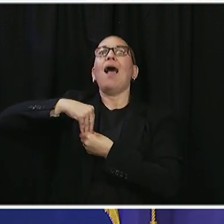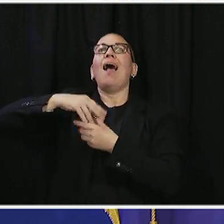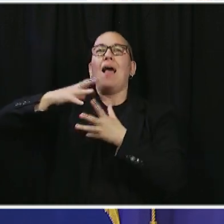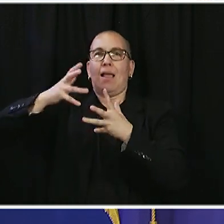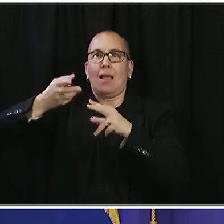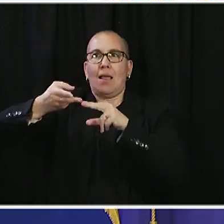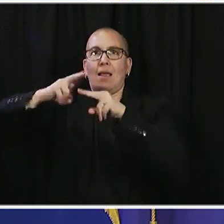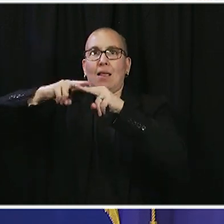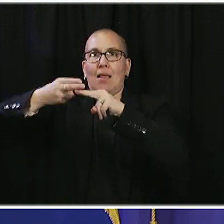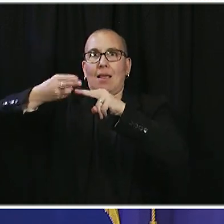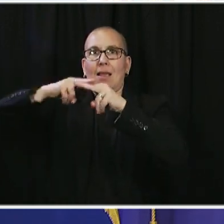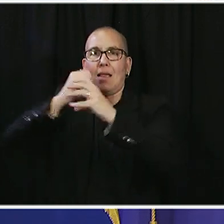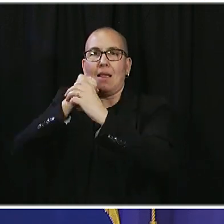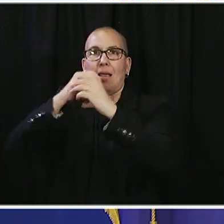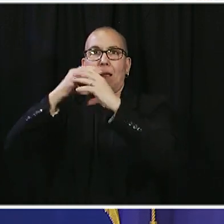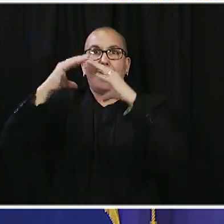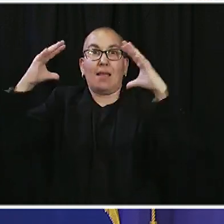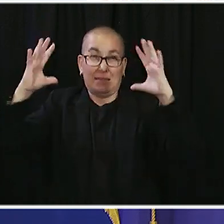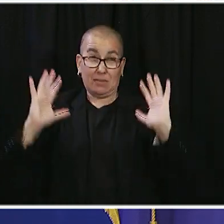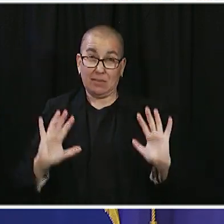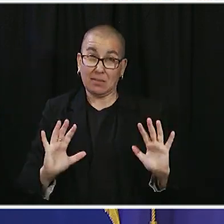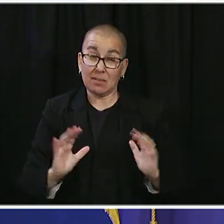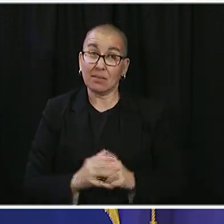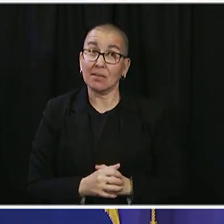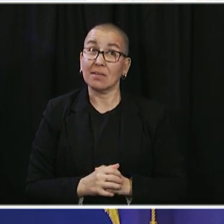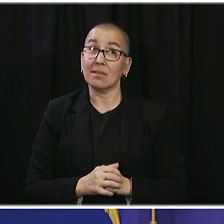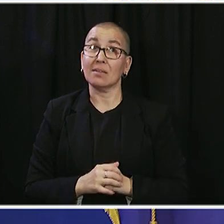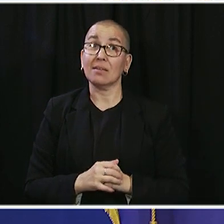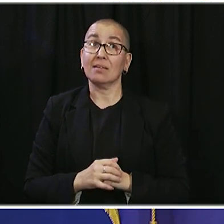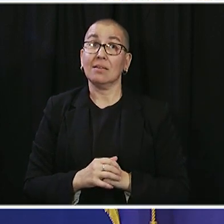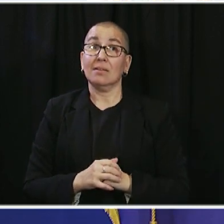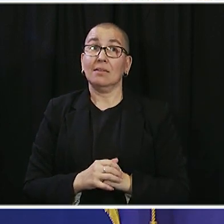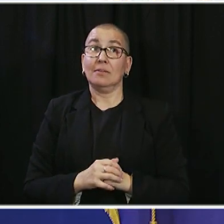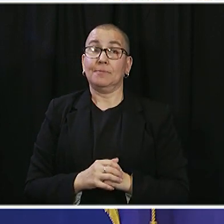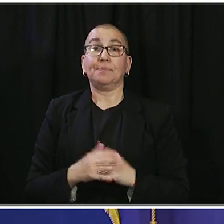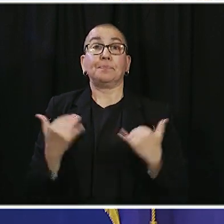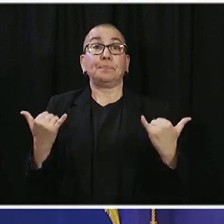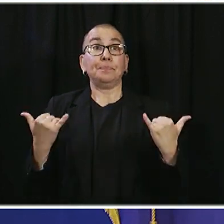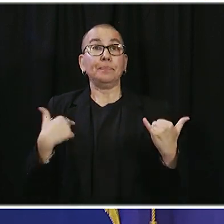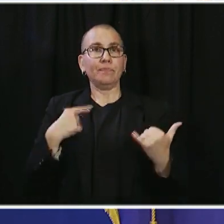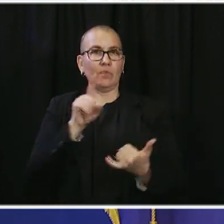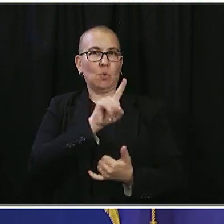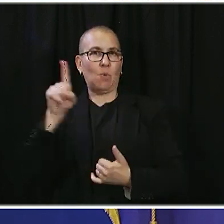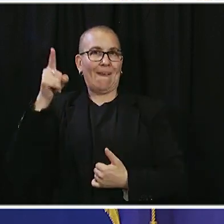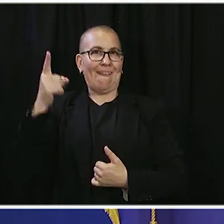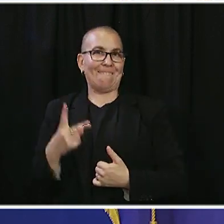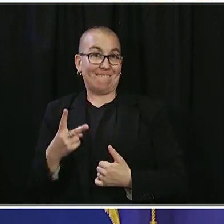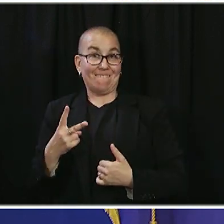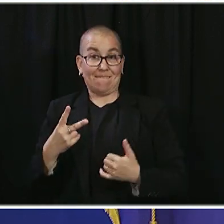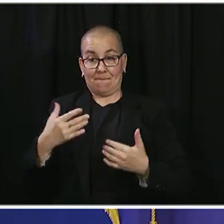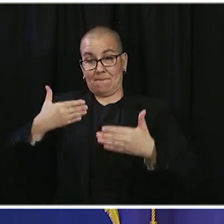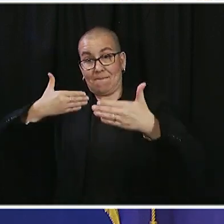AND I'LL JUST SAY THAT, YOU KNOW, WE'RE GOING TO CONTINUE. WE HAVE A WEEK AND A HALF UNTIL JULY 1 STARTS, SO WE'RE GOING TO BE DOING A LOT OF OUTREACH AND ENGAGEMENT ON THIS.